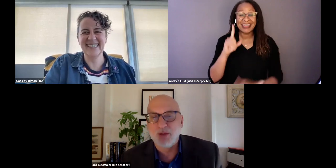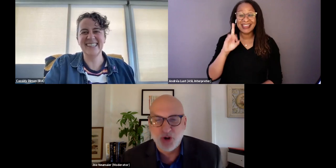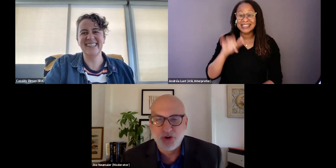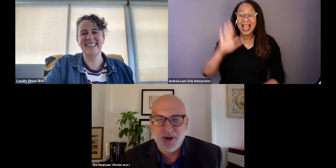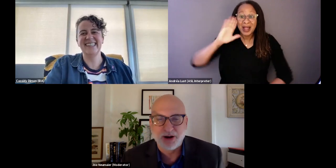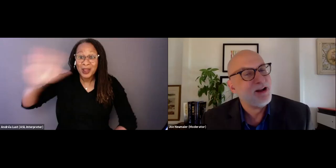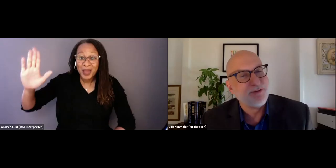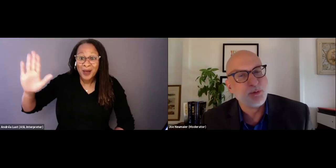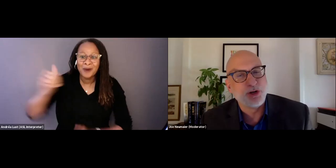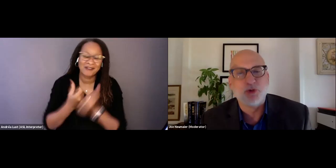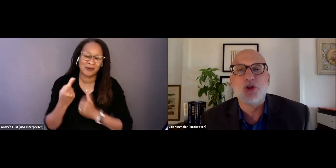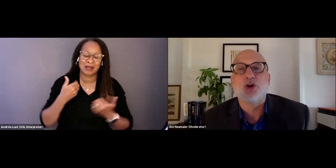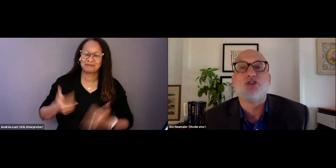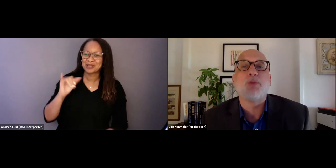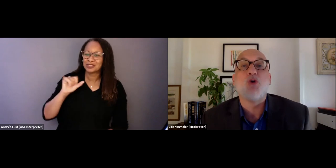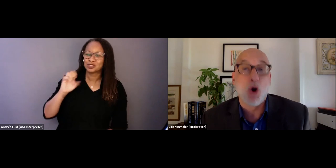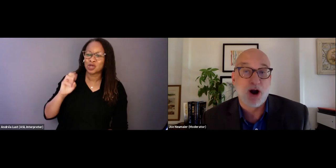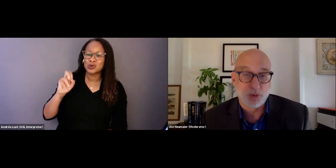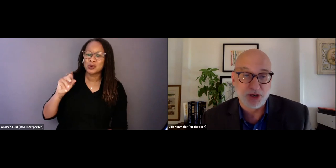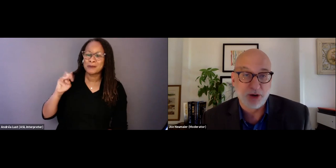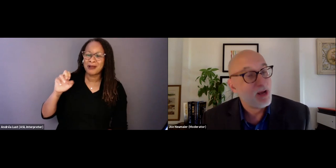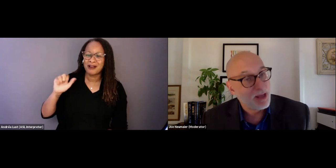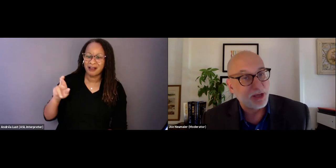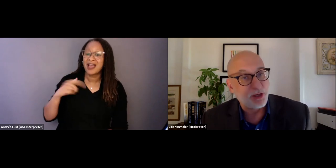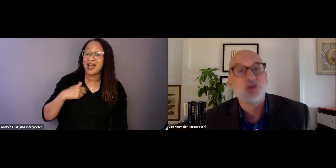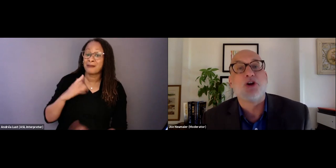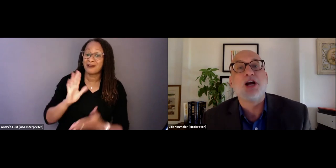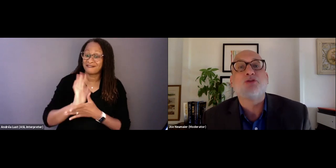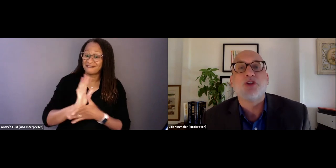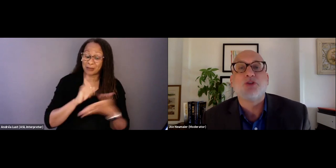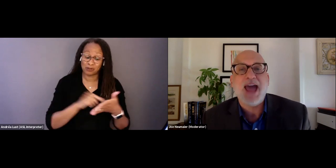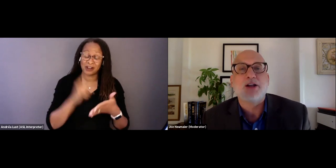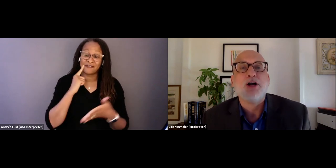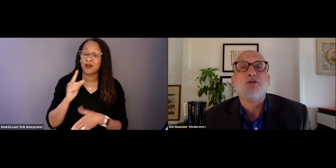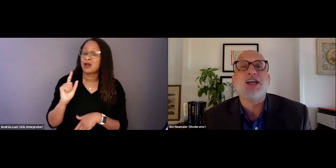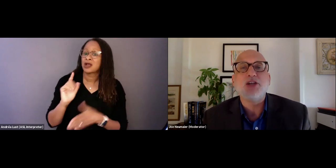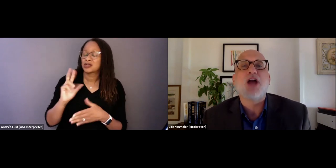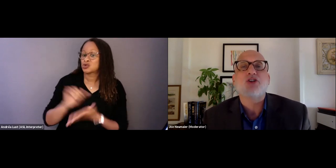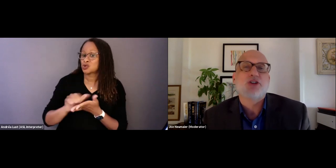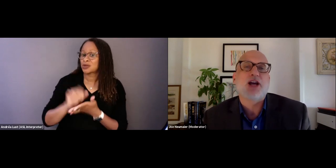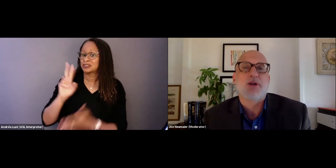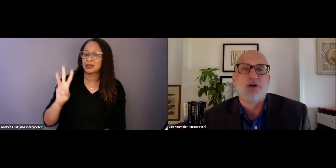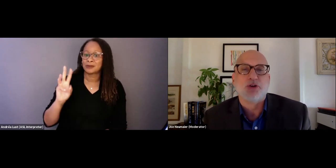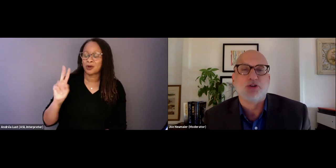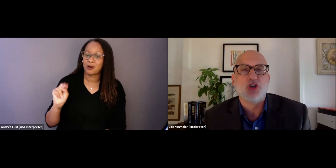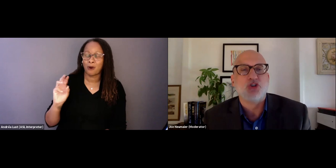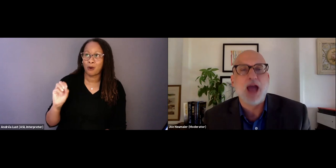I'm Joe Neumaier, film critic for New York's WOR Radio. And thank you for joining us for this panel for the International Documentary Associations,